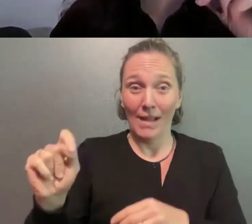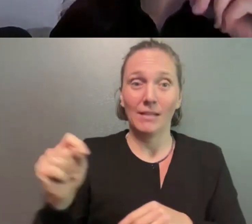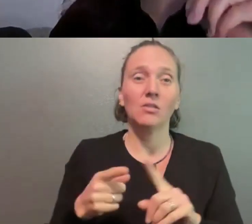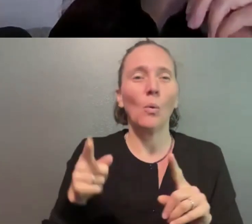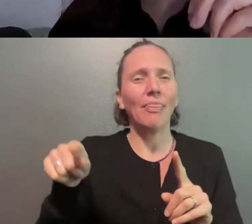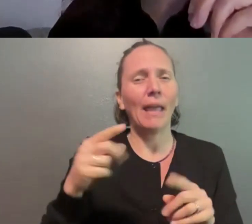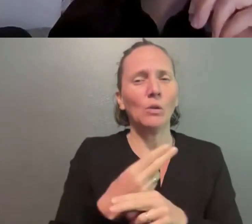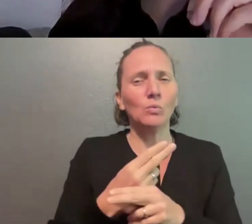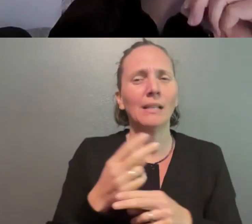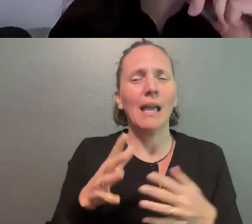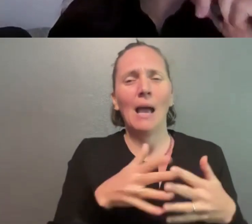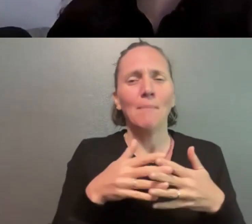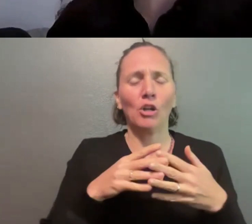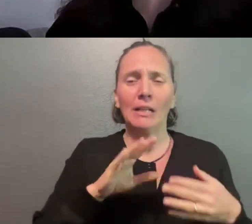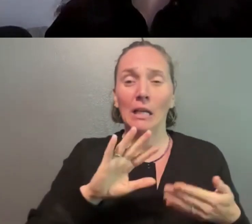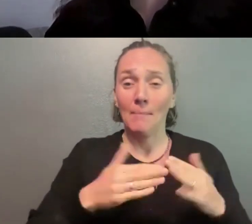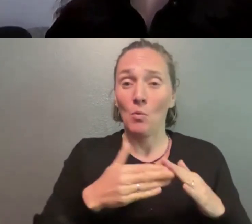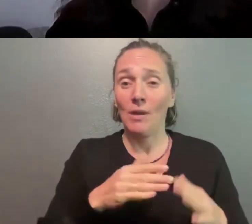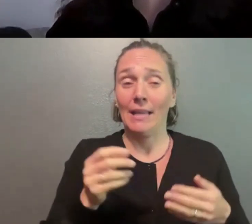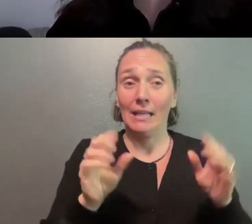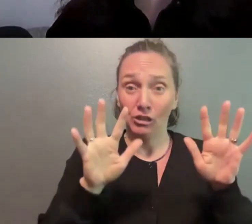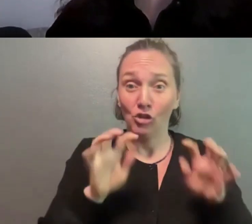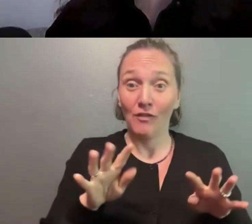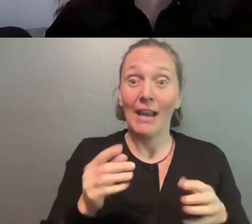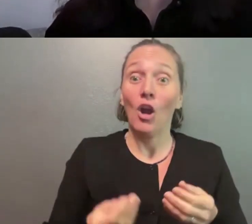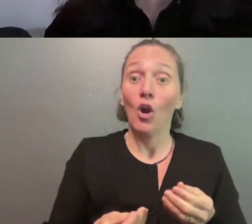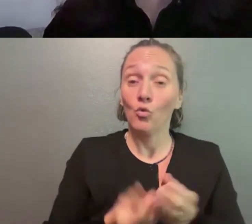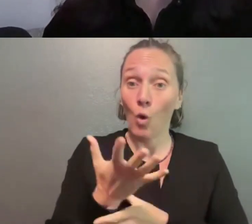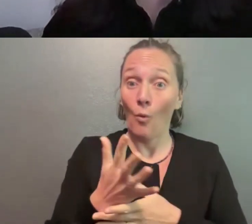rent factors from previous years. They recently have changed